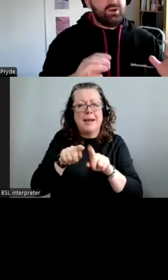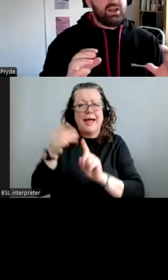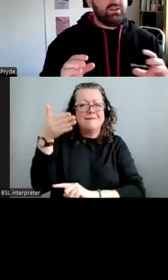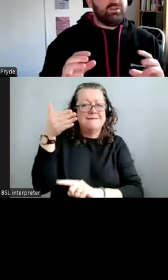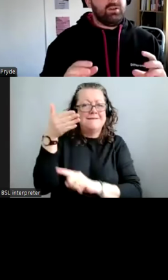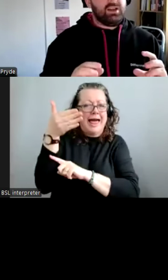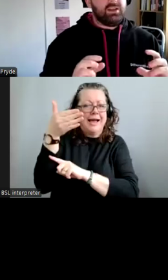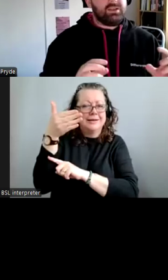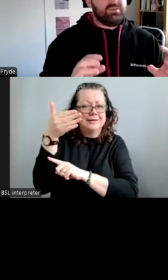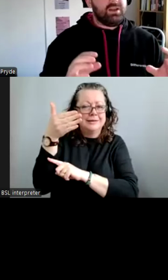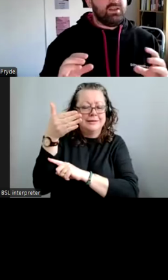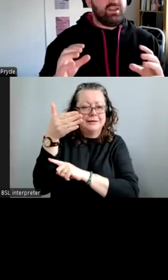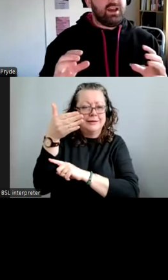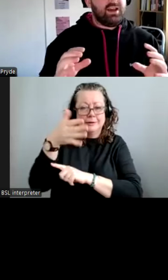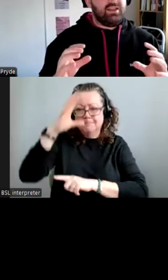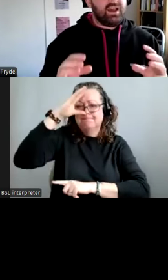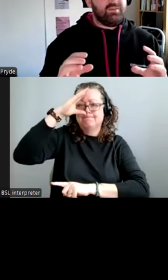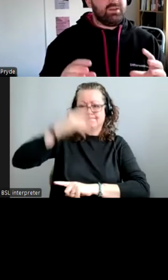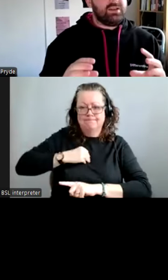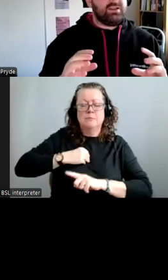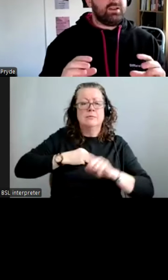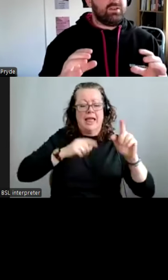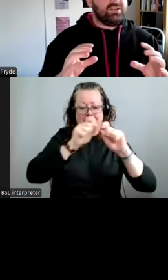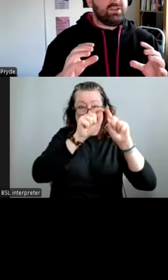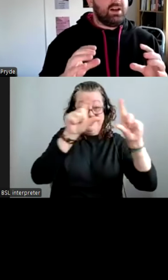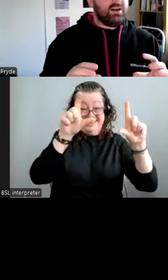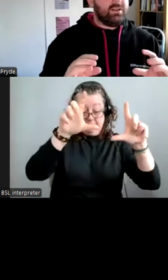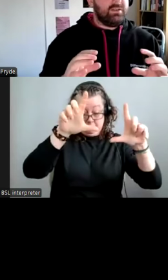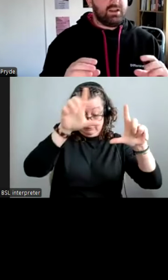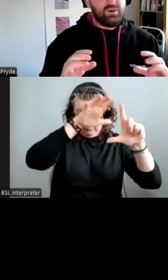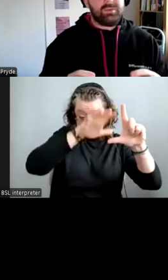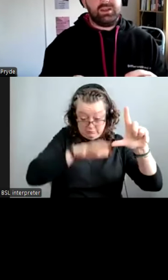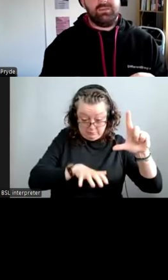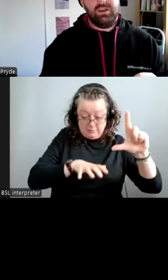what content is going to be in that place across our website.